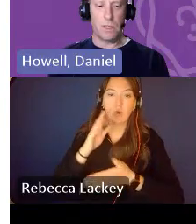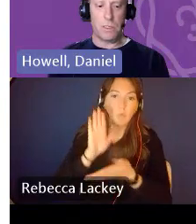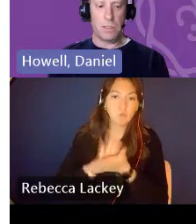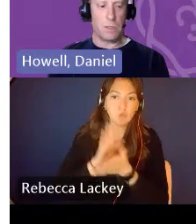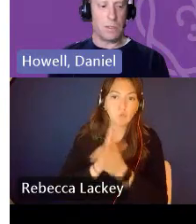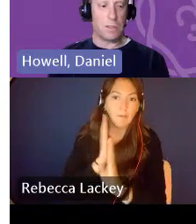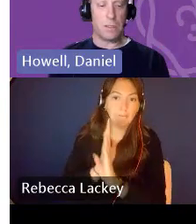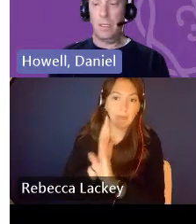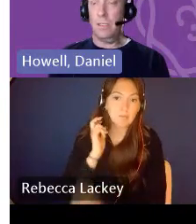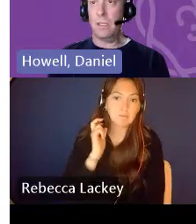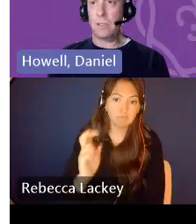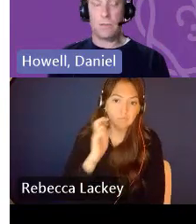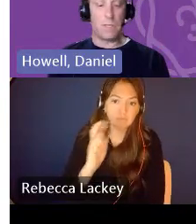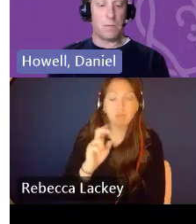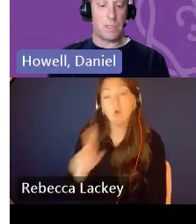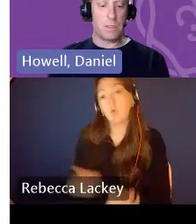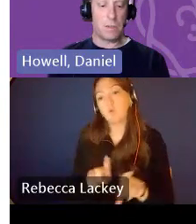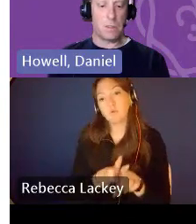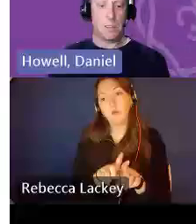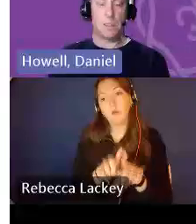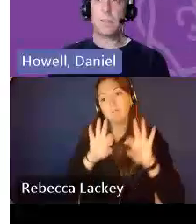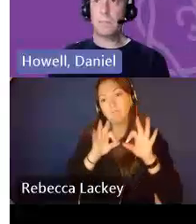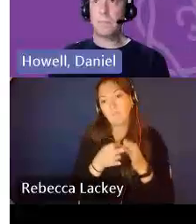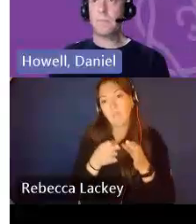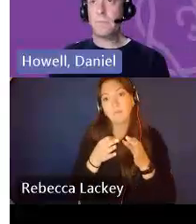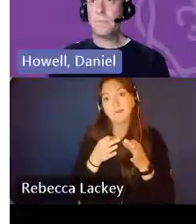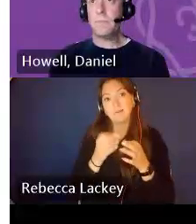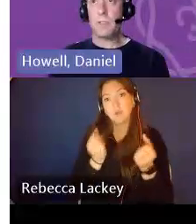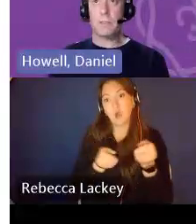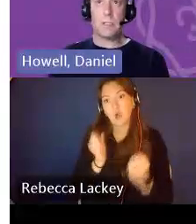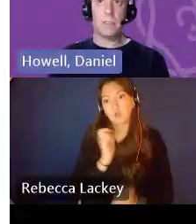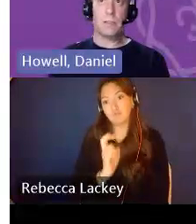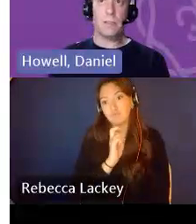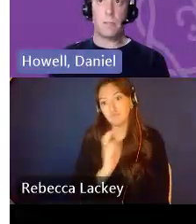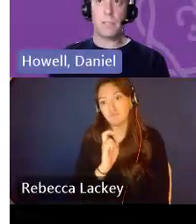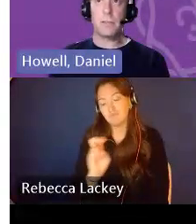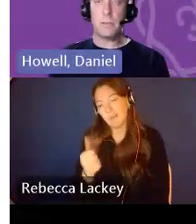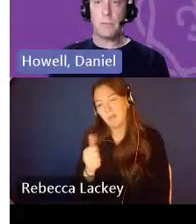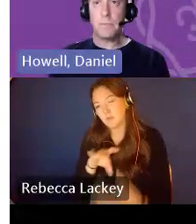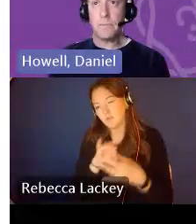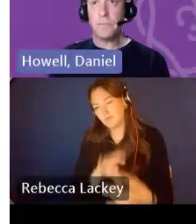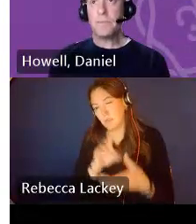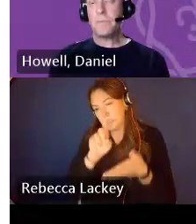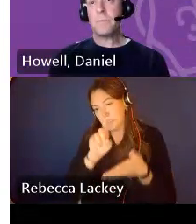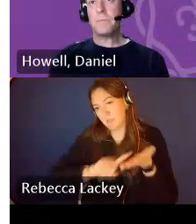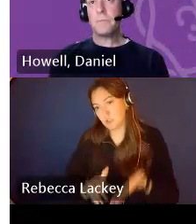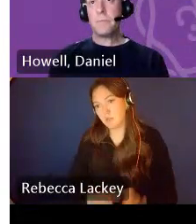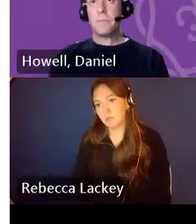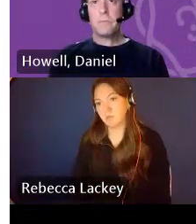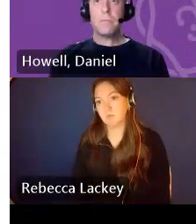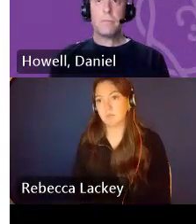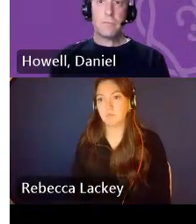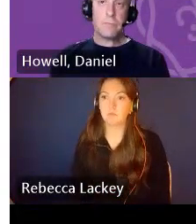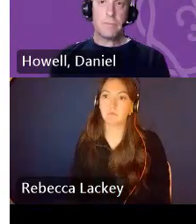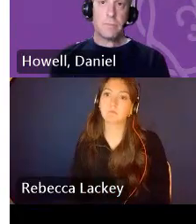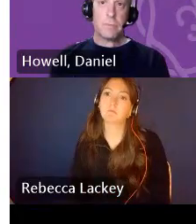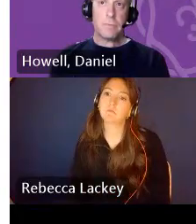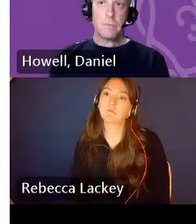the bridge as well as single family vehicles and others. So that's tied to the inspections.